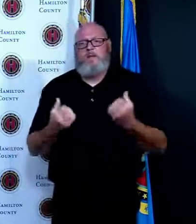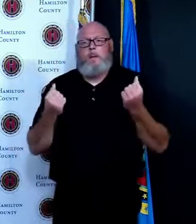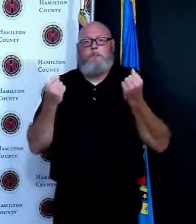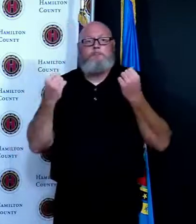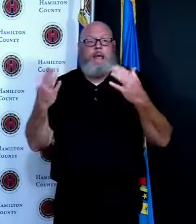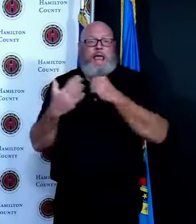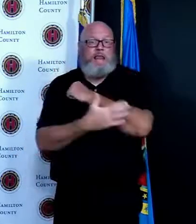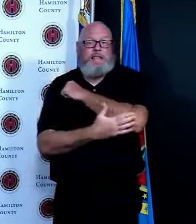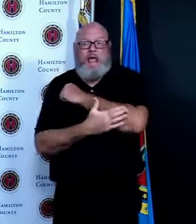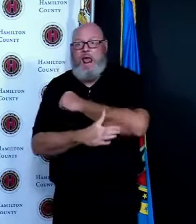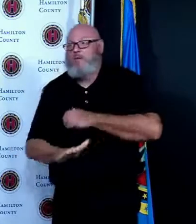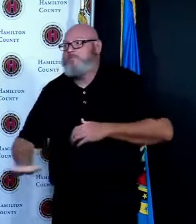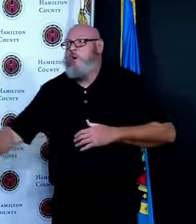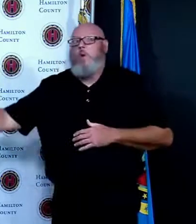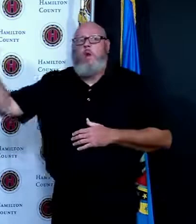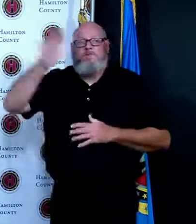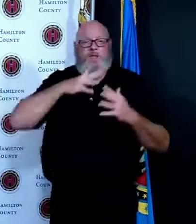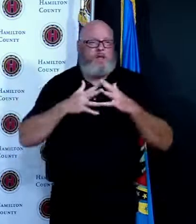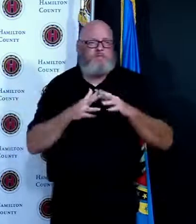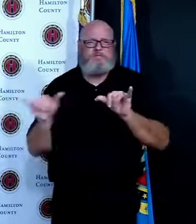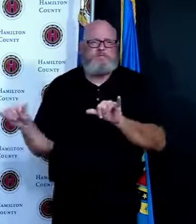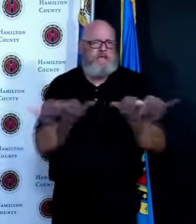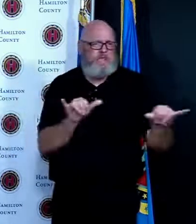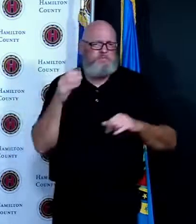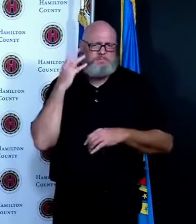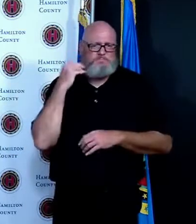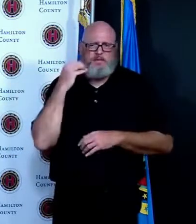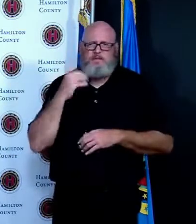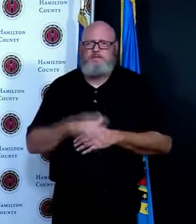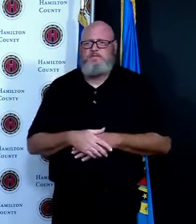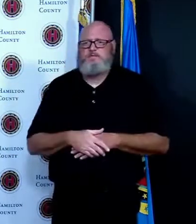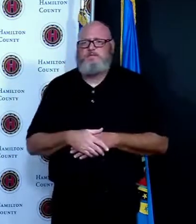JFS they've helped us tremendously on this program so we have a couple ones that we'll be launching